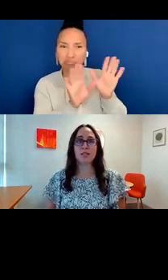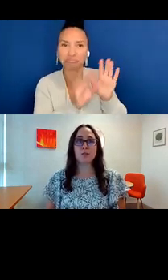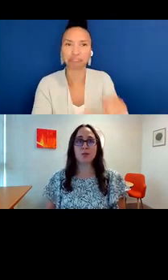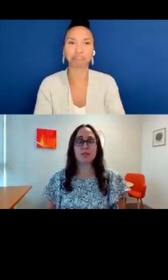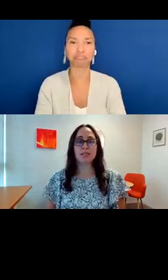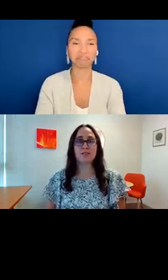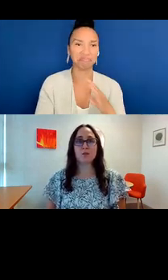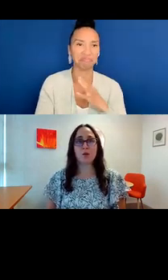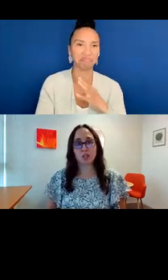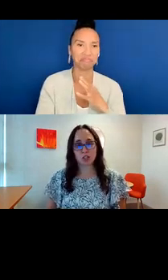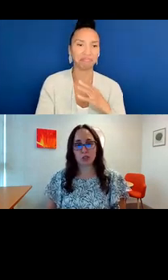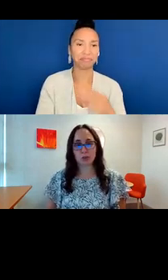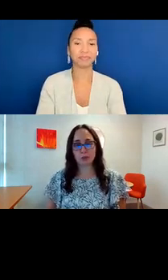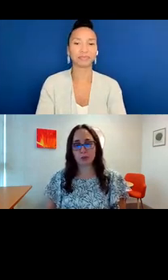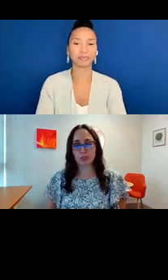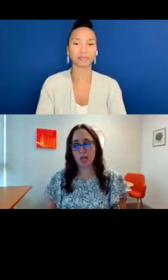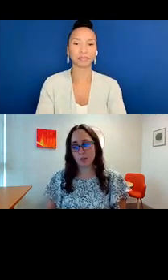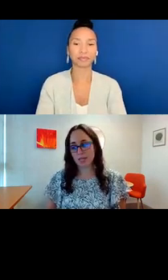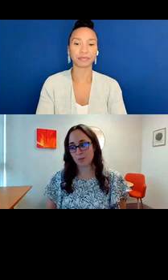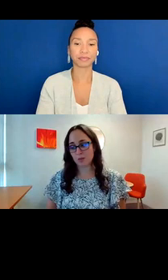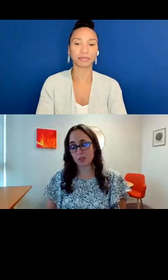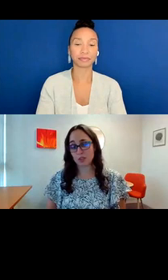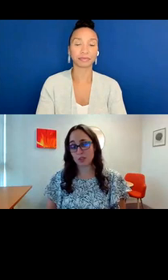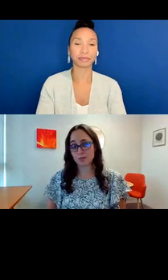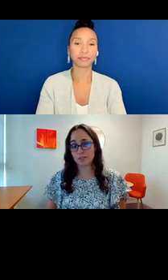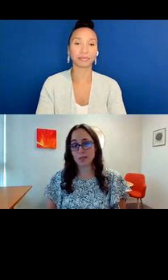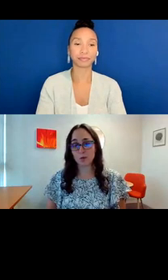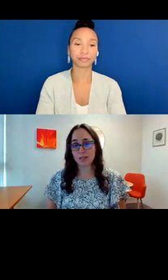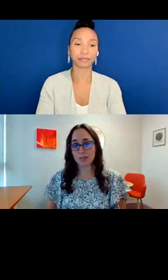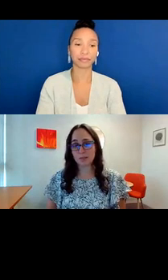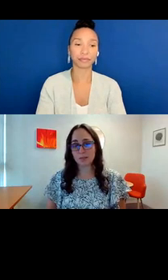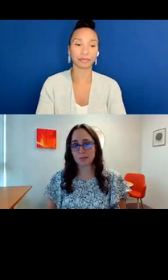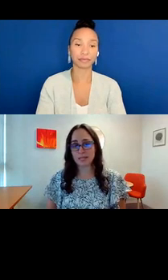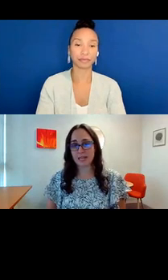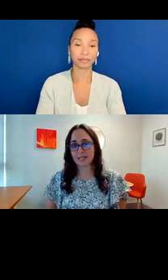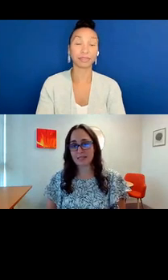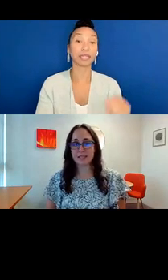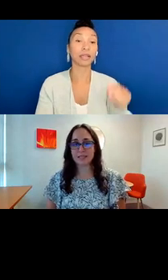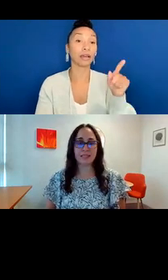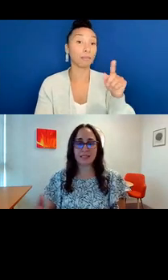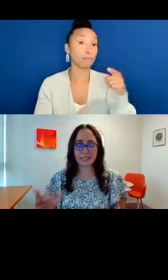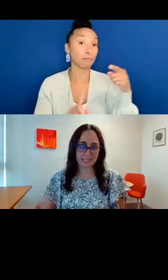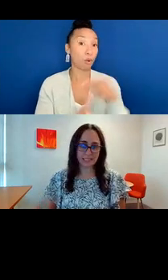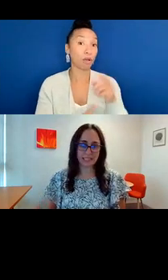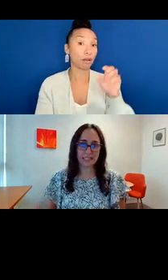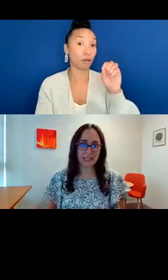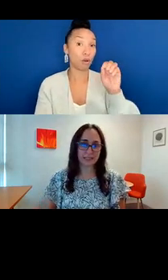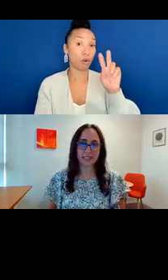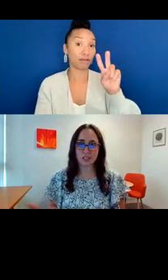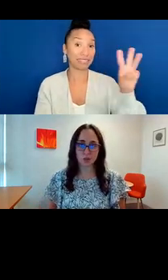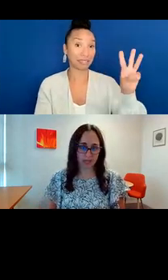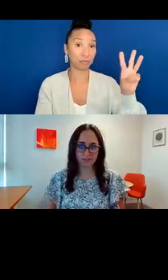OVW would never want you to not be able to serve someone because collecting the data gets